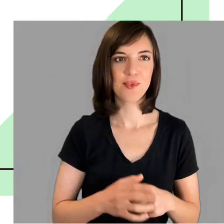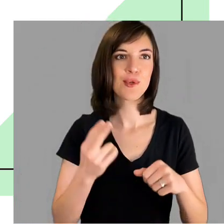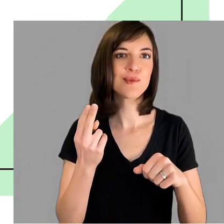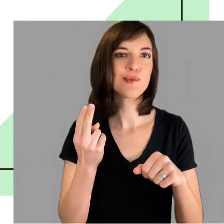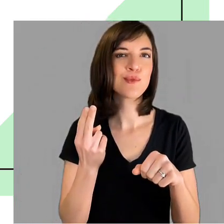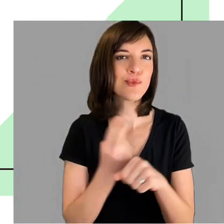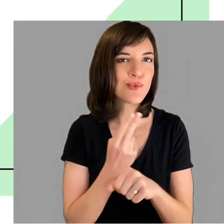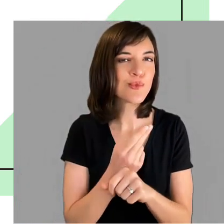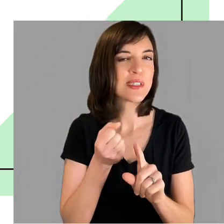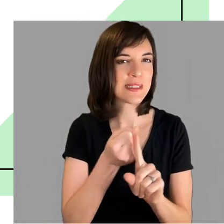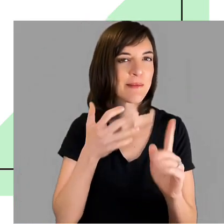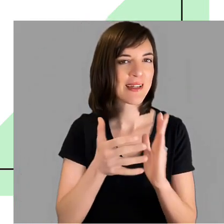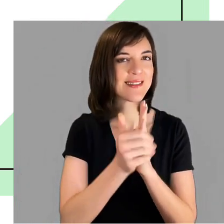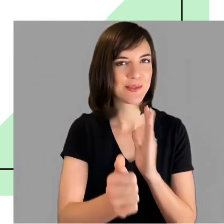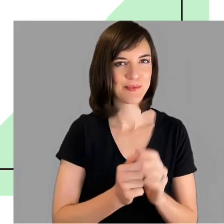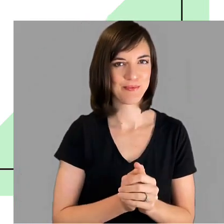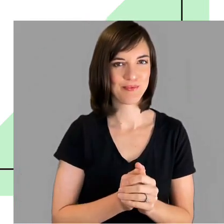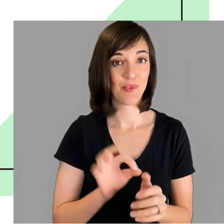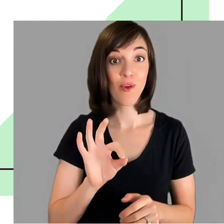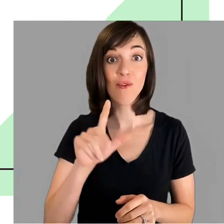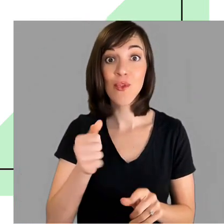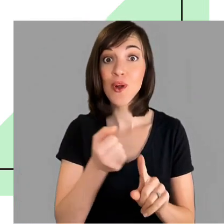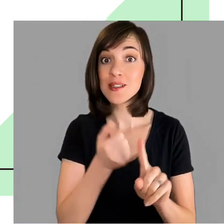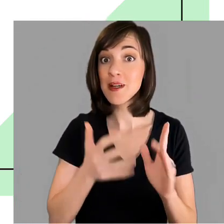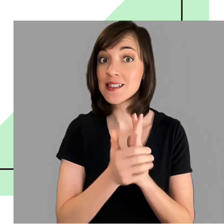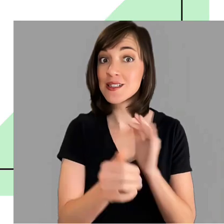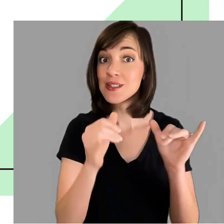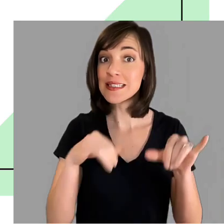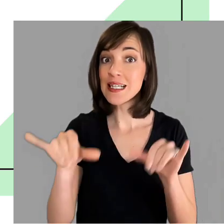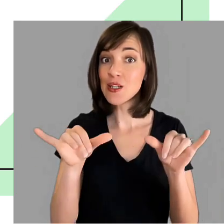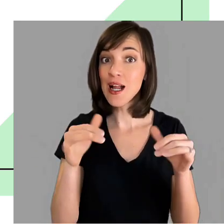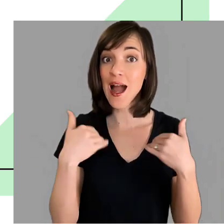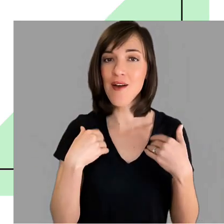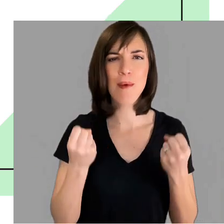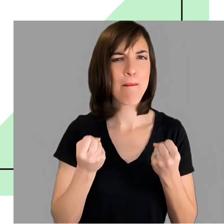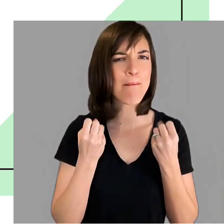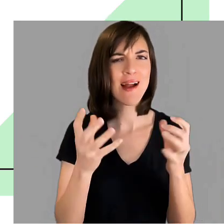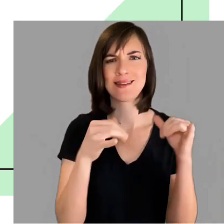Use Expanded Skills: Florida’s Expanded Skills Standards have a number of standards